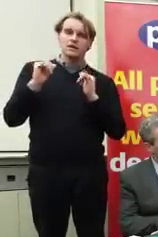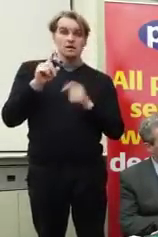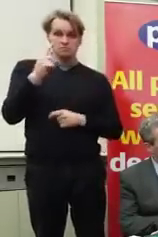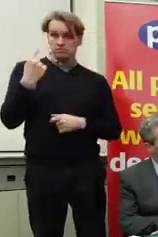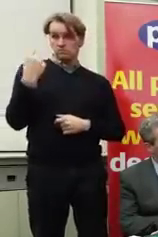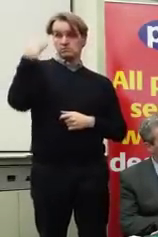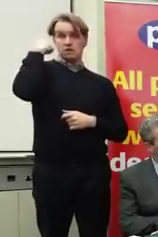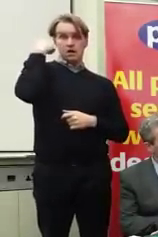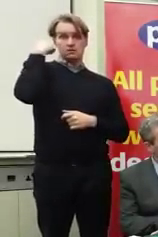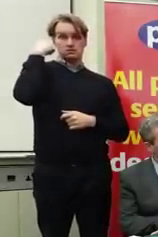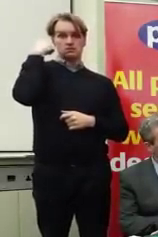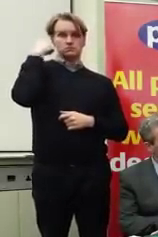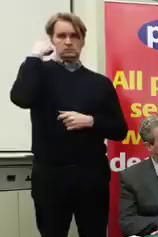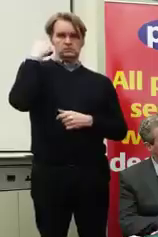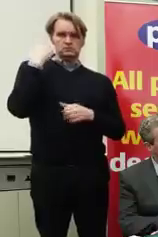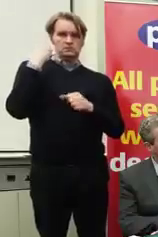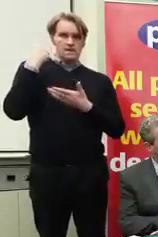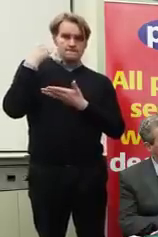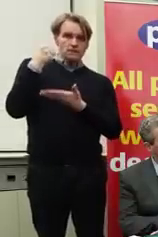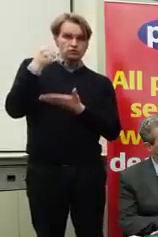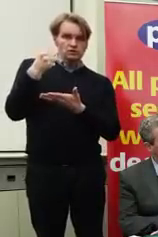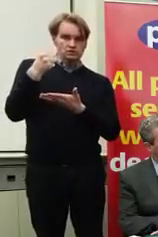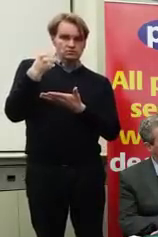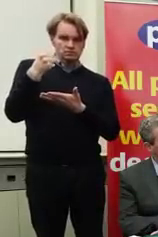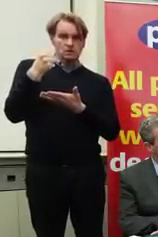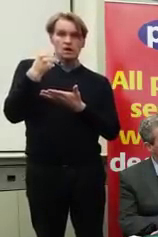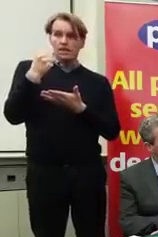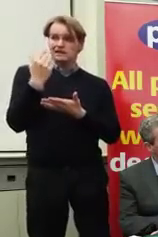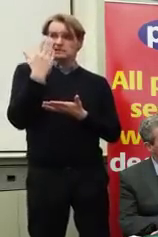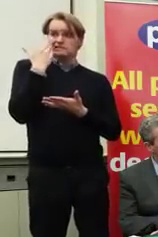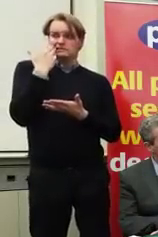enacted in the Finance Act two weeks ago and that was to cut the levy on the